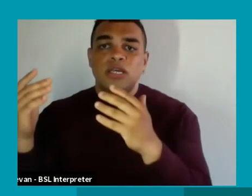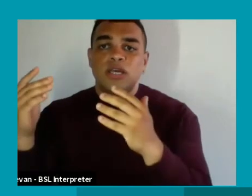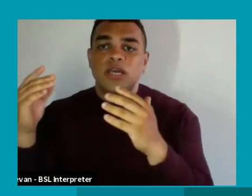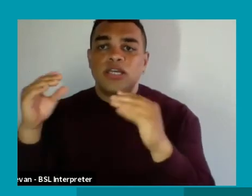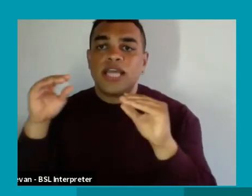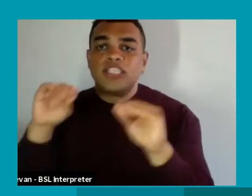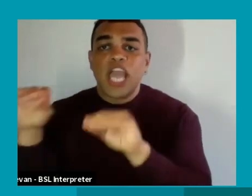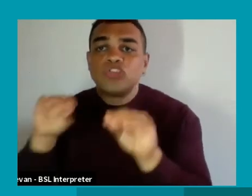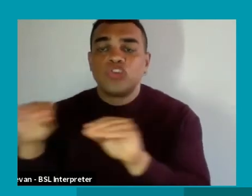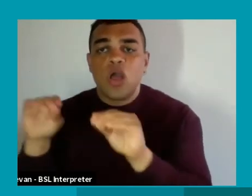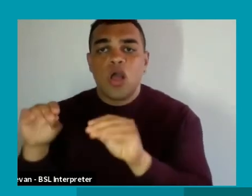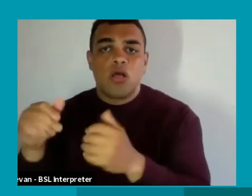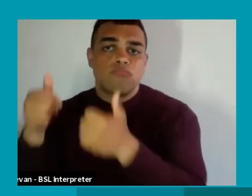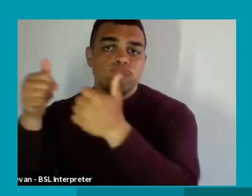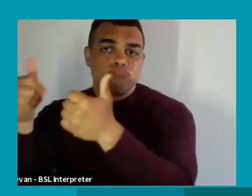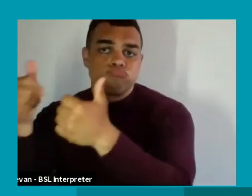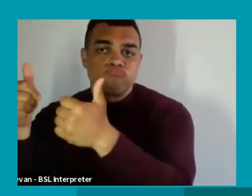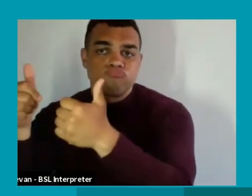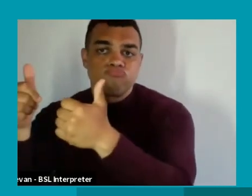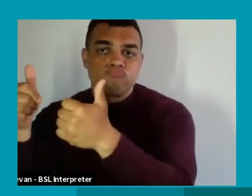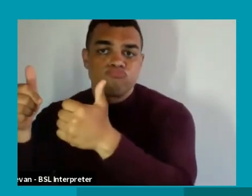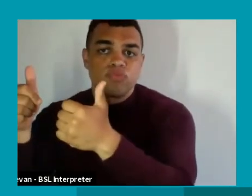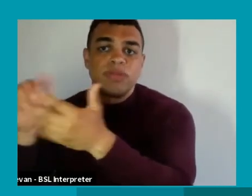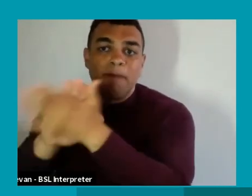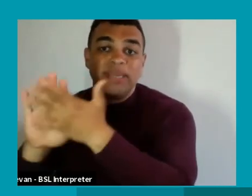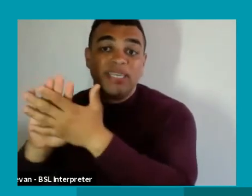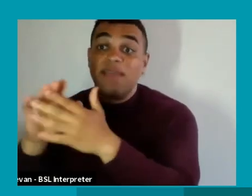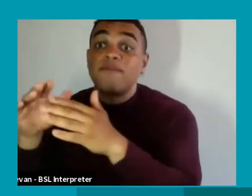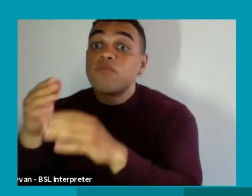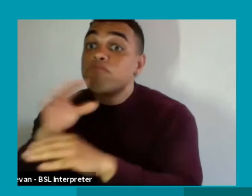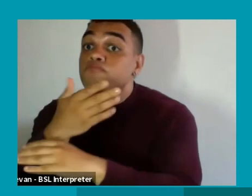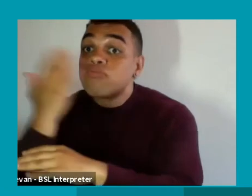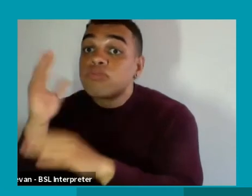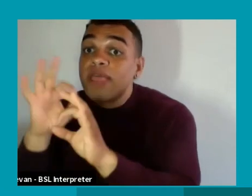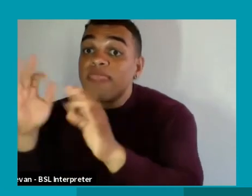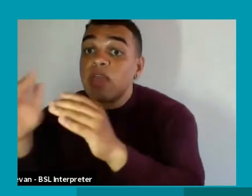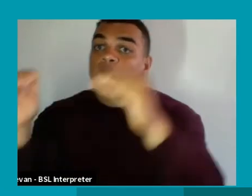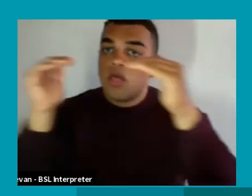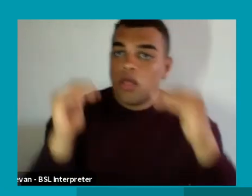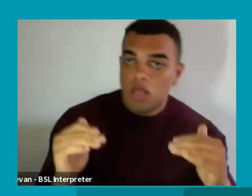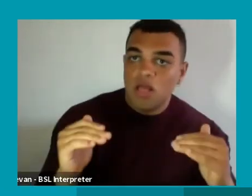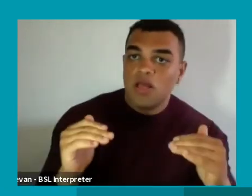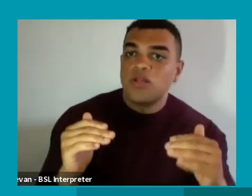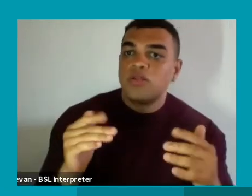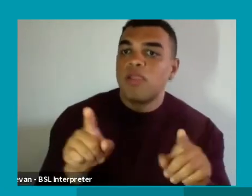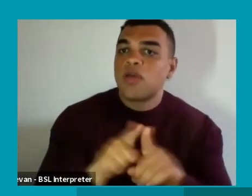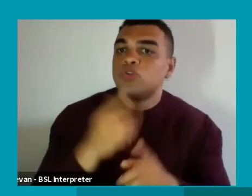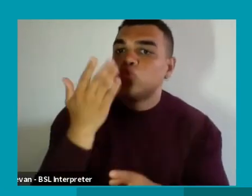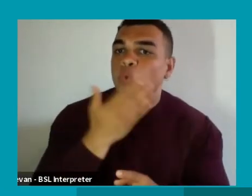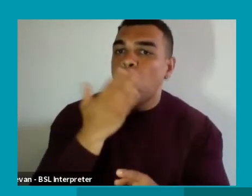Usually those secondary level qualifications can be removed. Why sure, if you got anything to add to that,